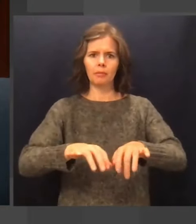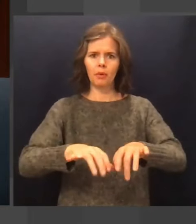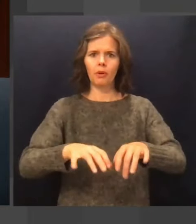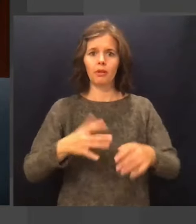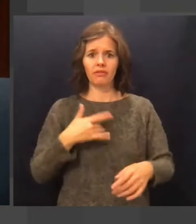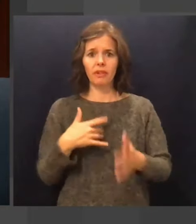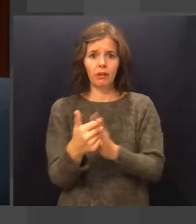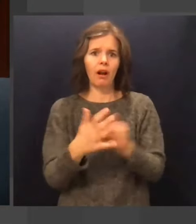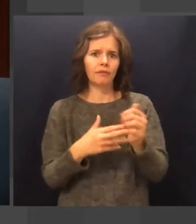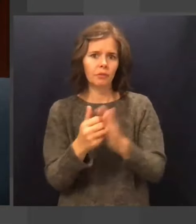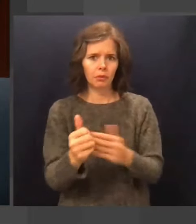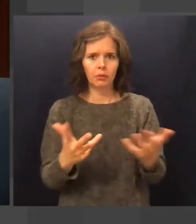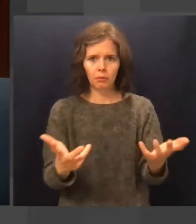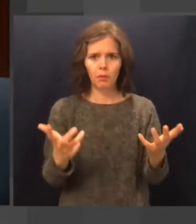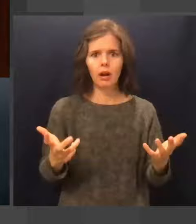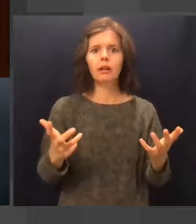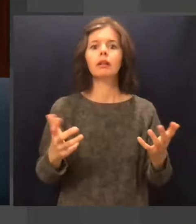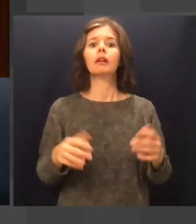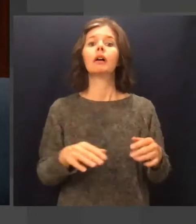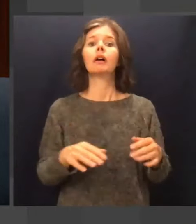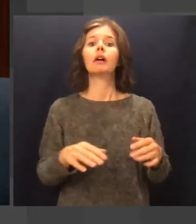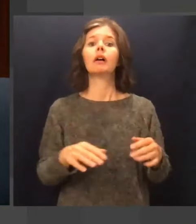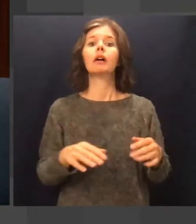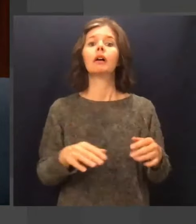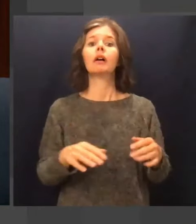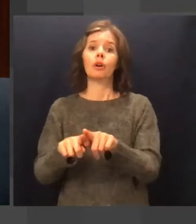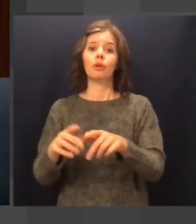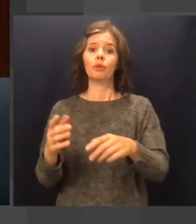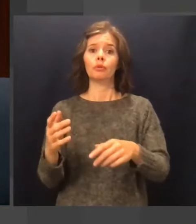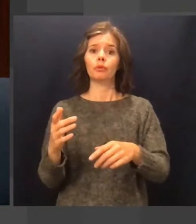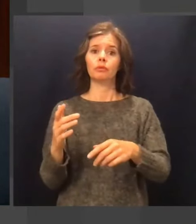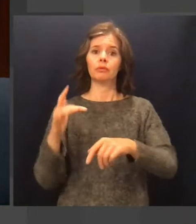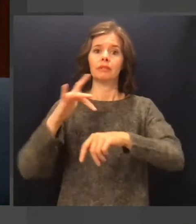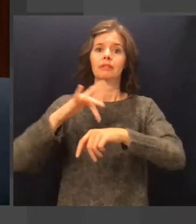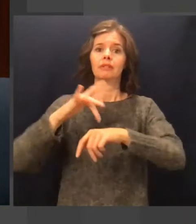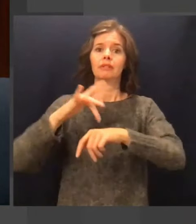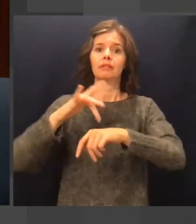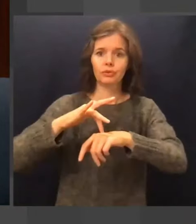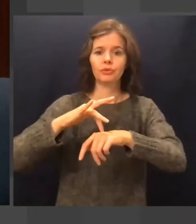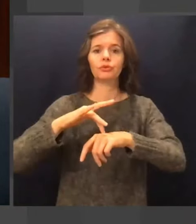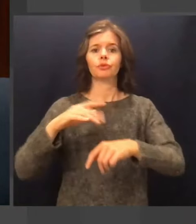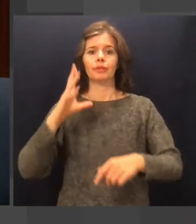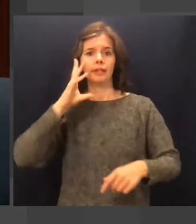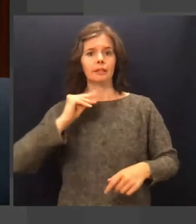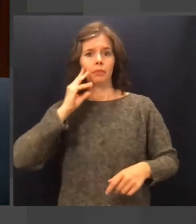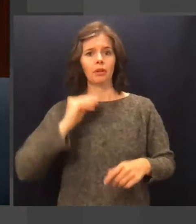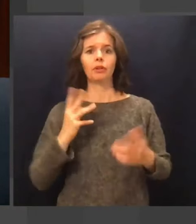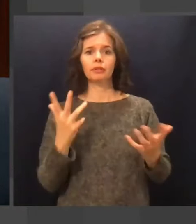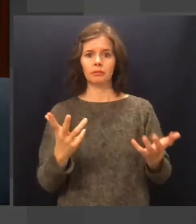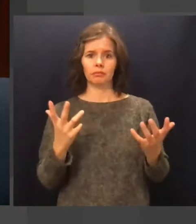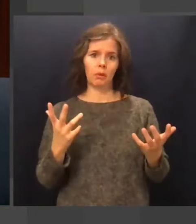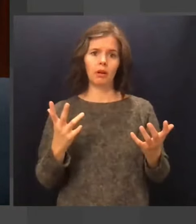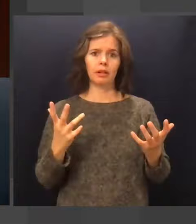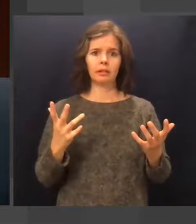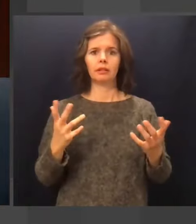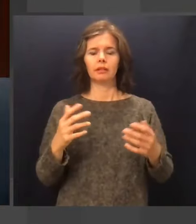YOU DON'T GET TIRED BY USING THE TRIGGER AND WE ALSO WANT TO